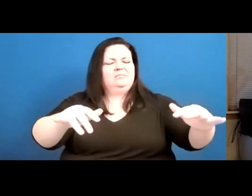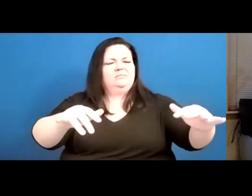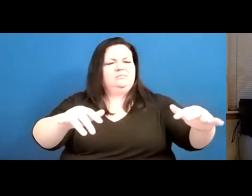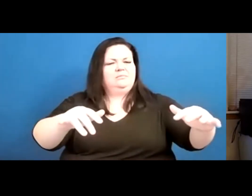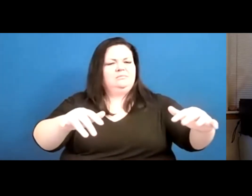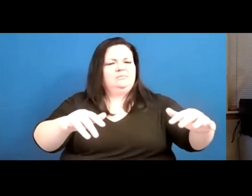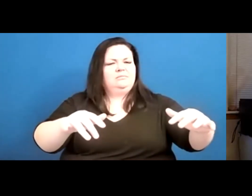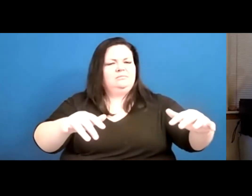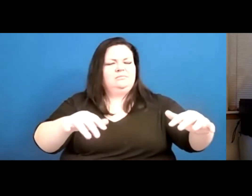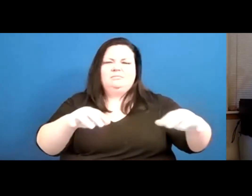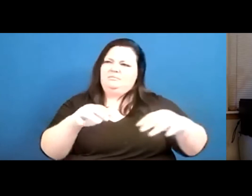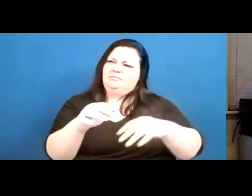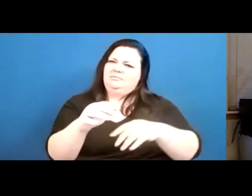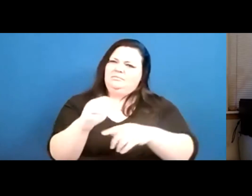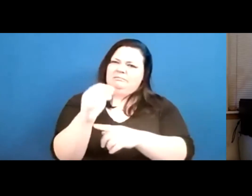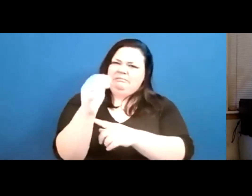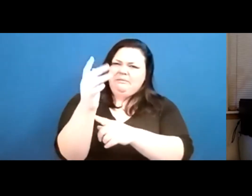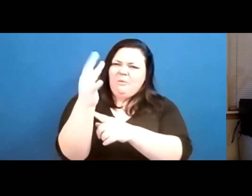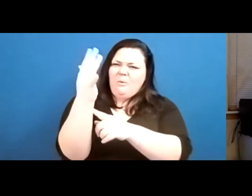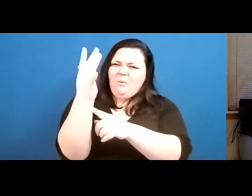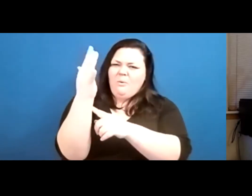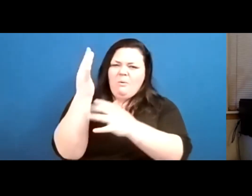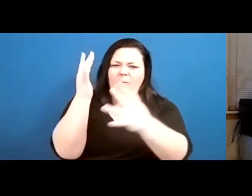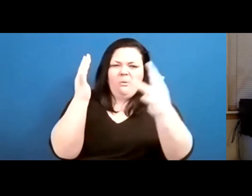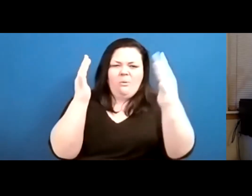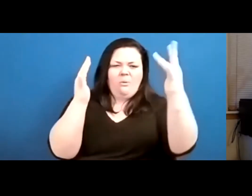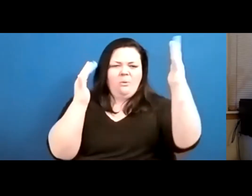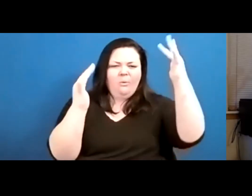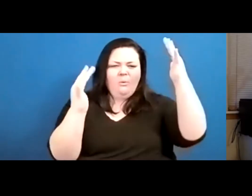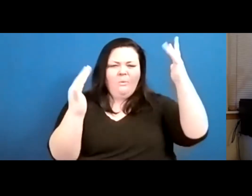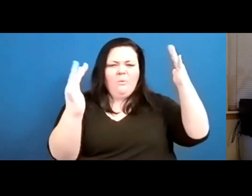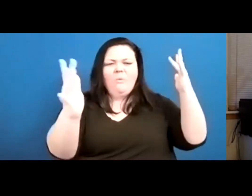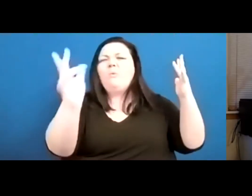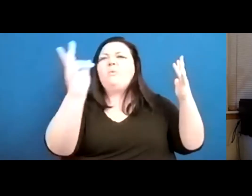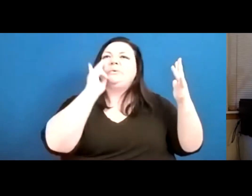Tarnished candelabras/ lighting up a boar’s head on the wall?/